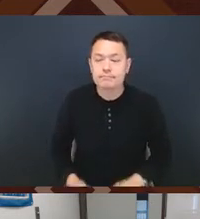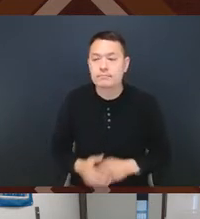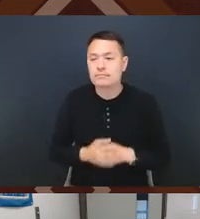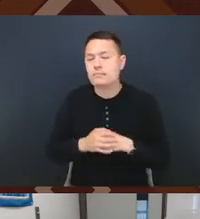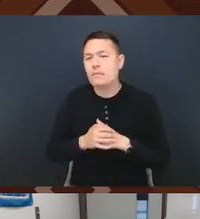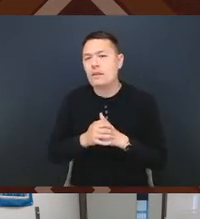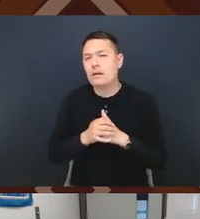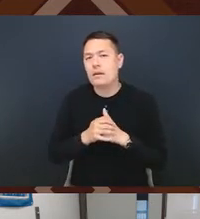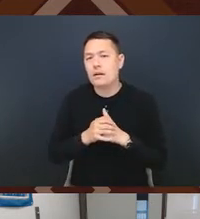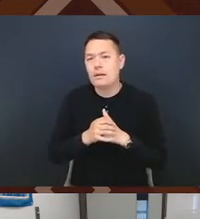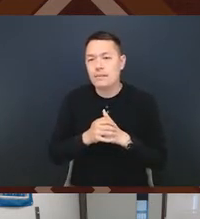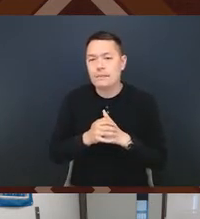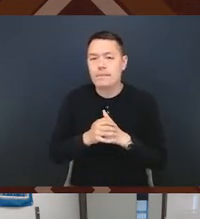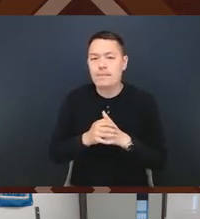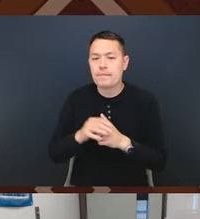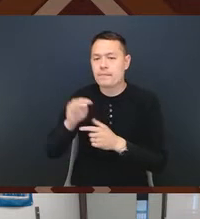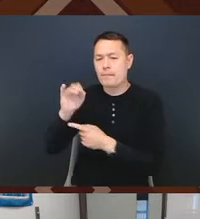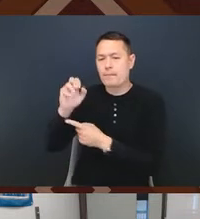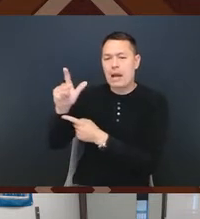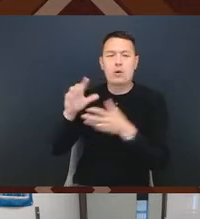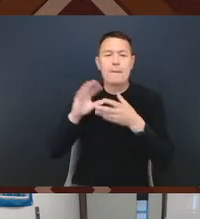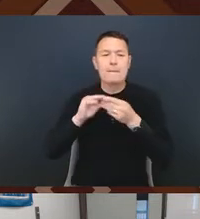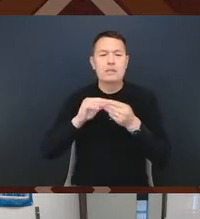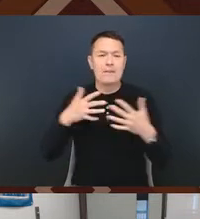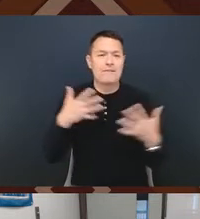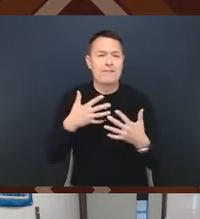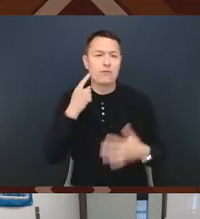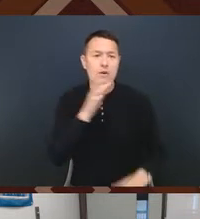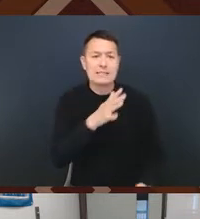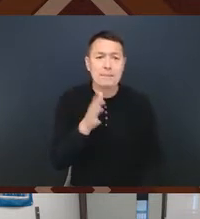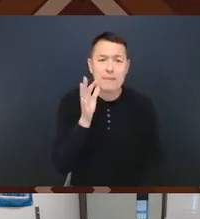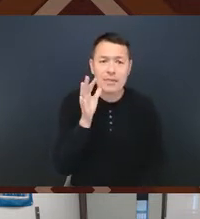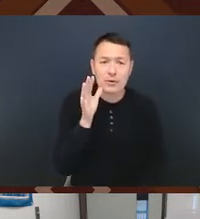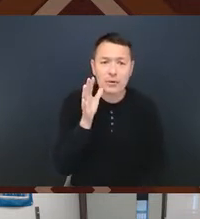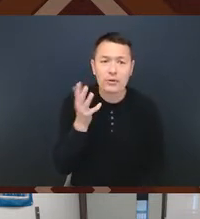Michael mentioned fear for his mother or so for for me personally,